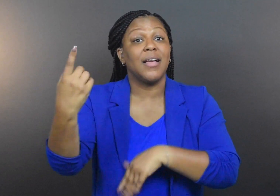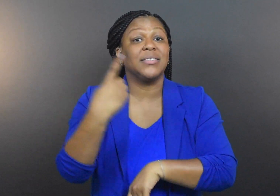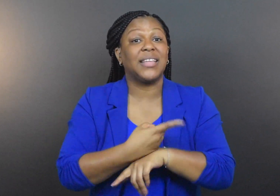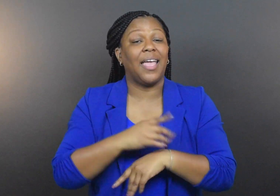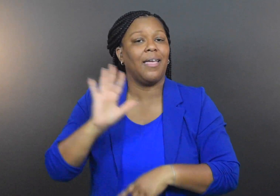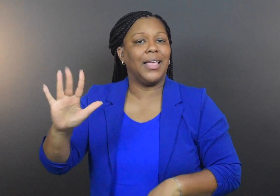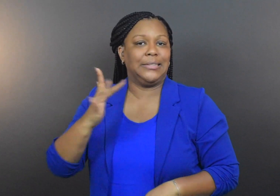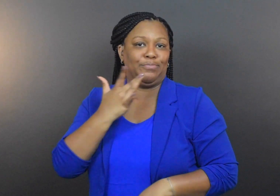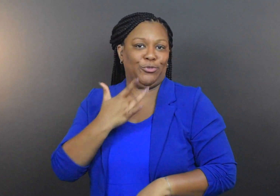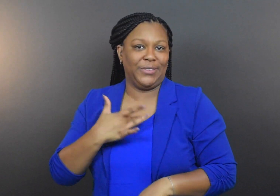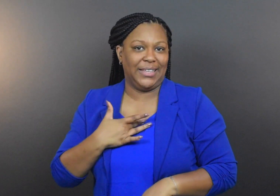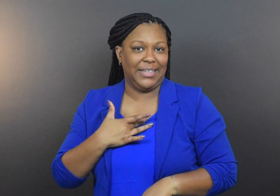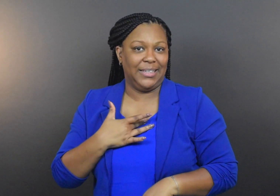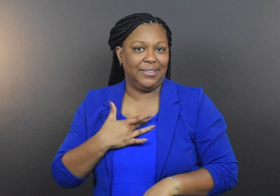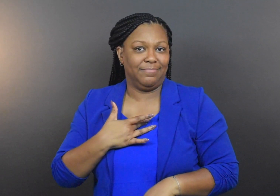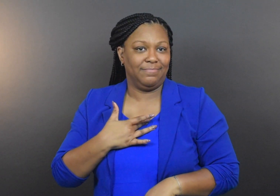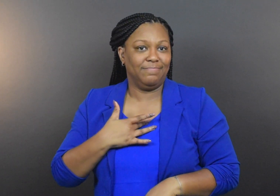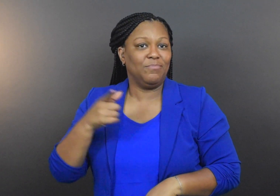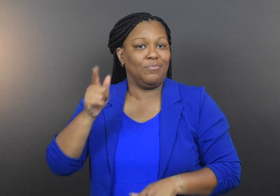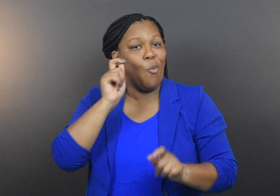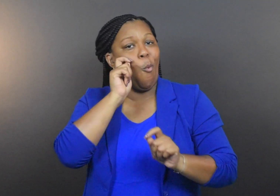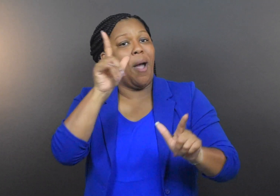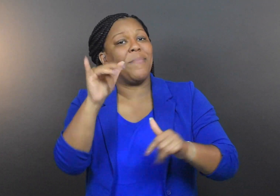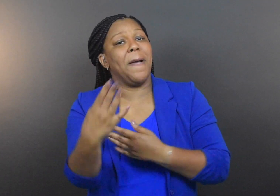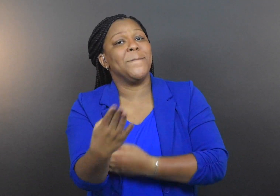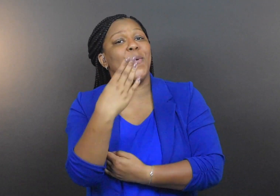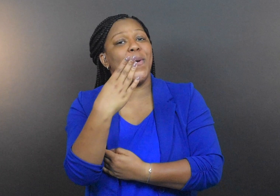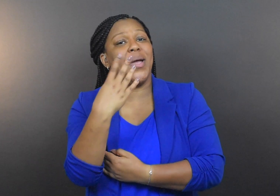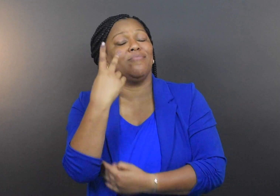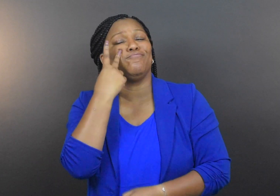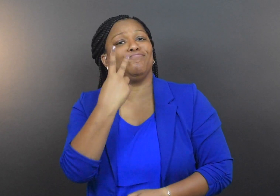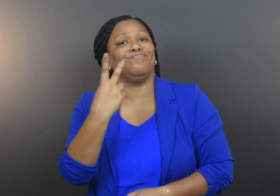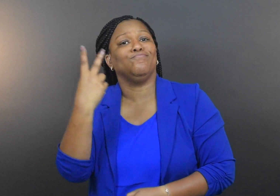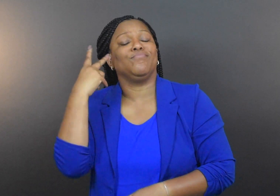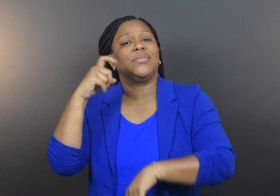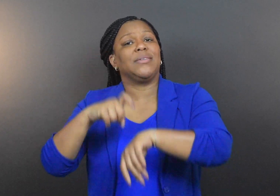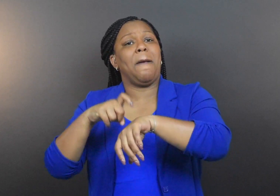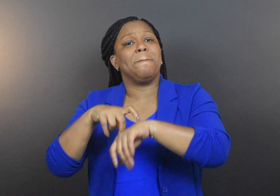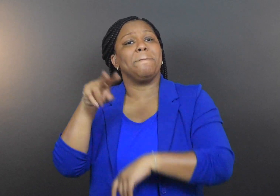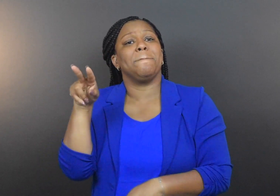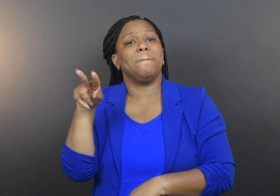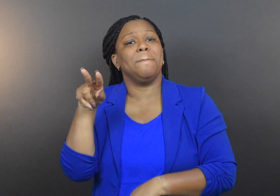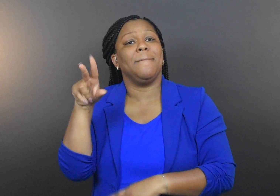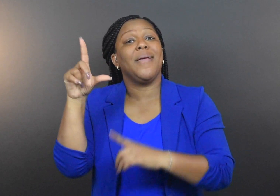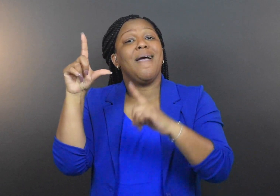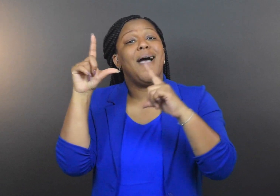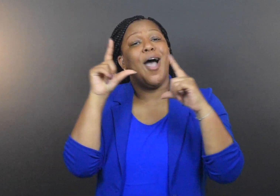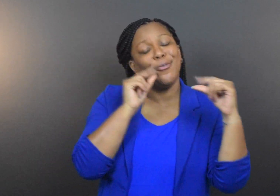The next day was his birthday. Wil woke up that morning, looked at the clock, then fell straight back to sleep.